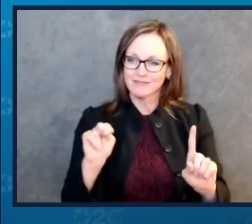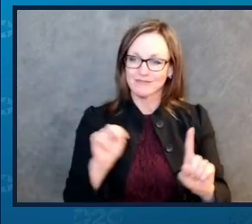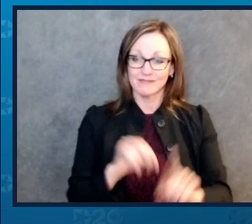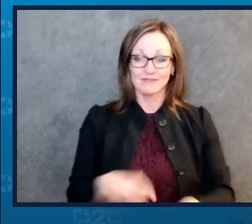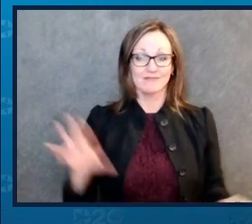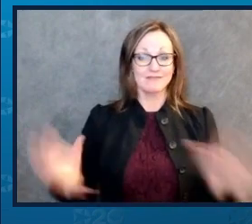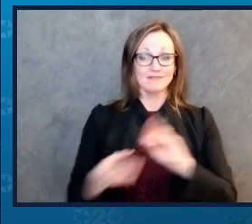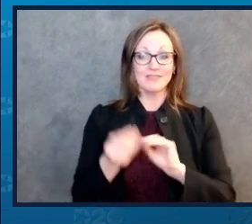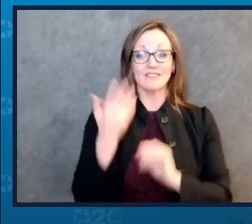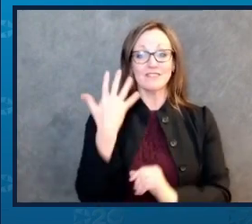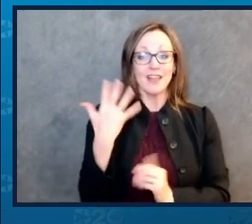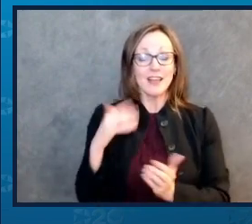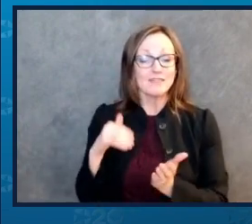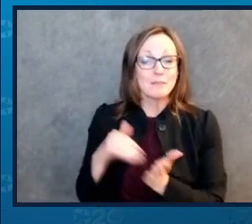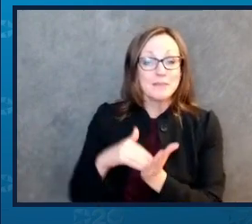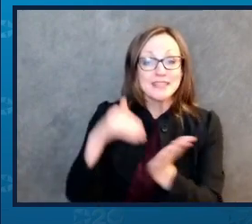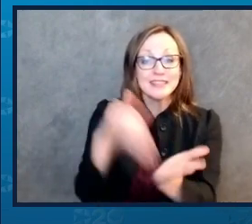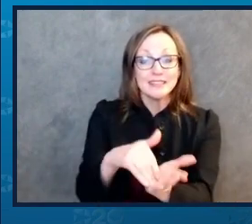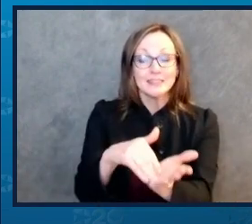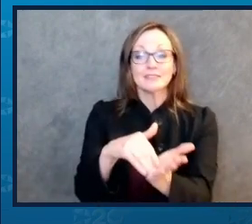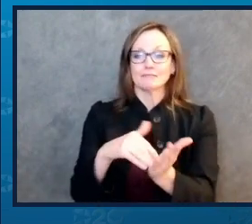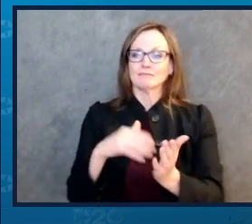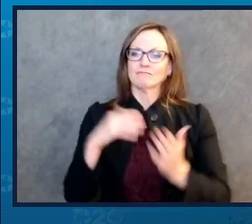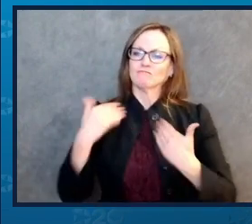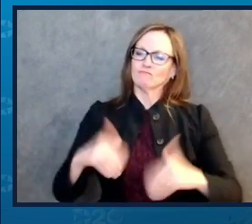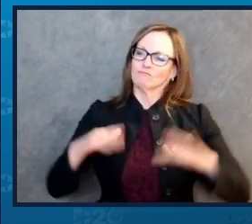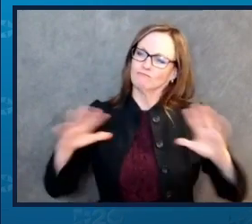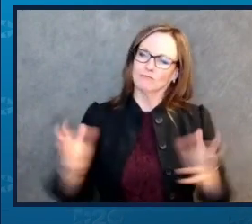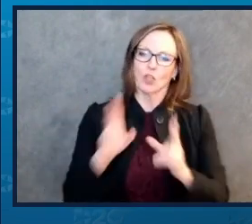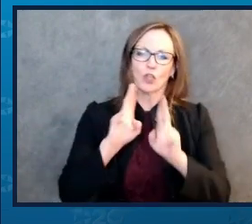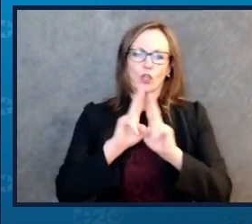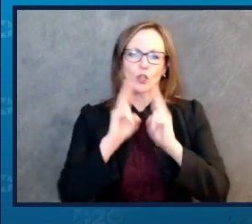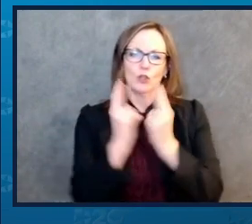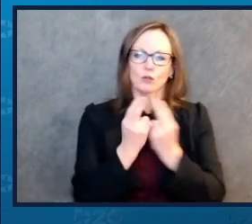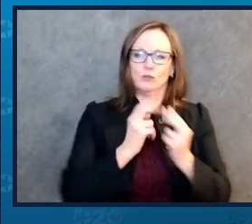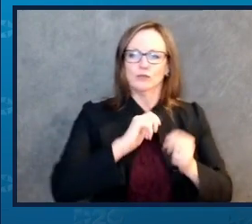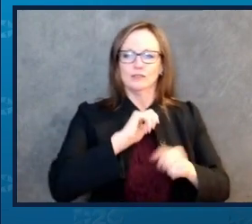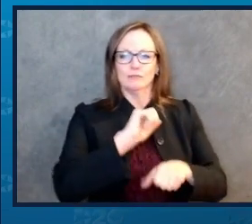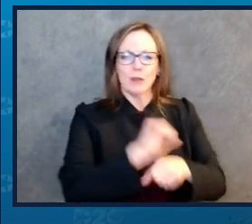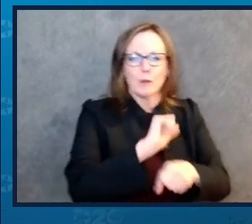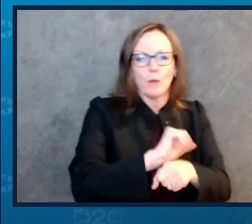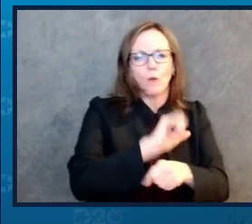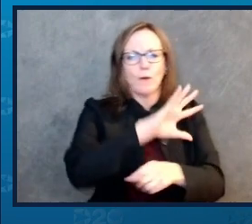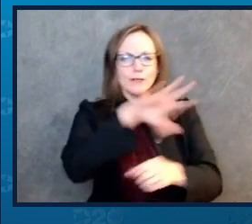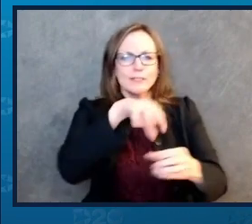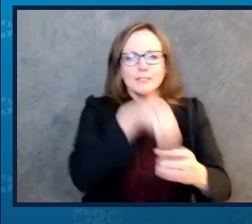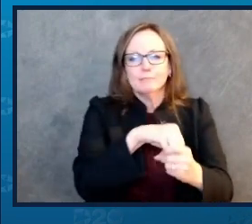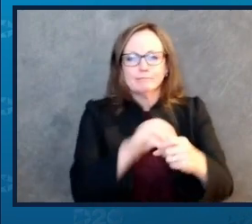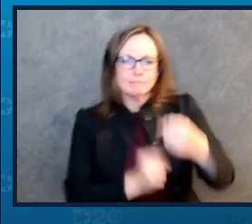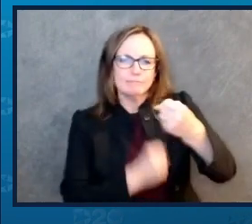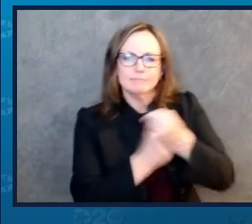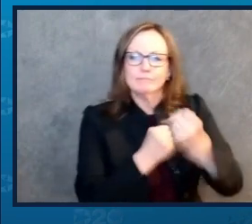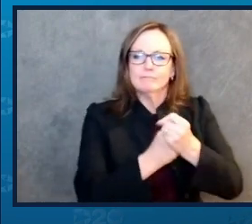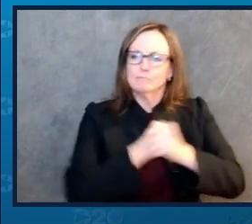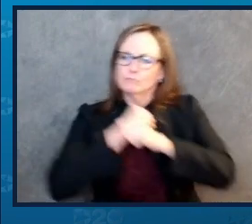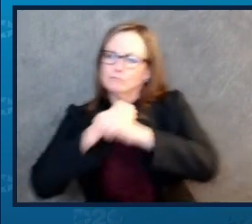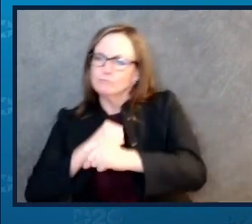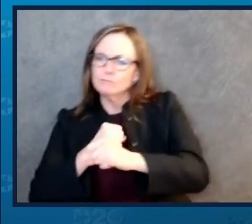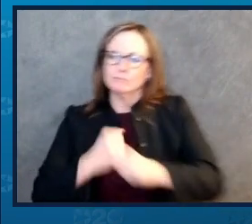CHAINS TO AMERICA. THAT IS BUILDING BACK BETTER. CREATING MILLIONS OF JOBS BY